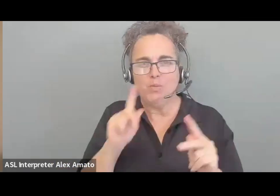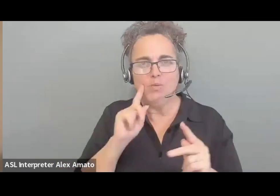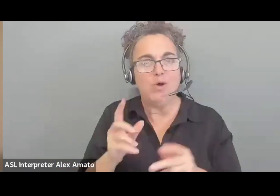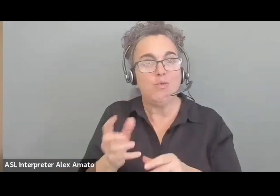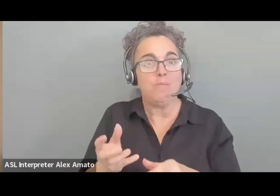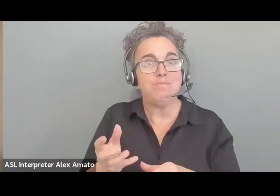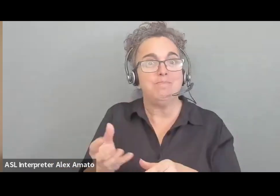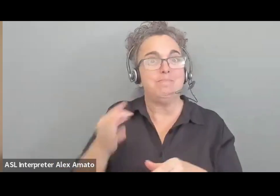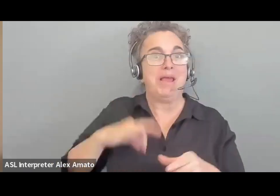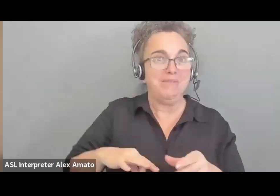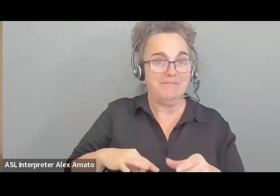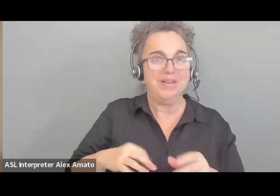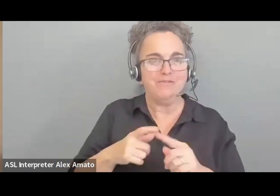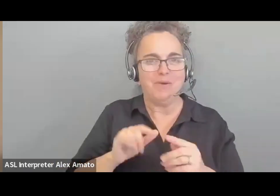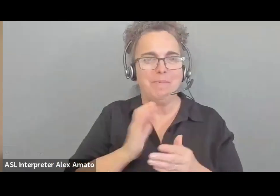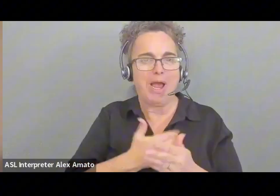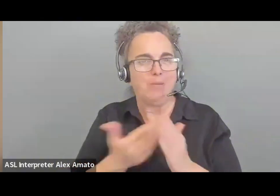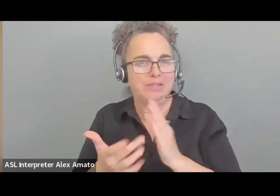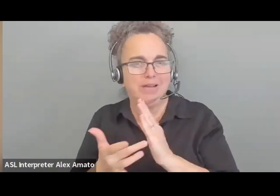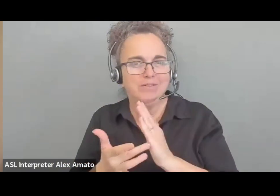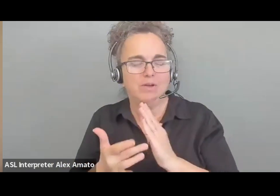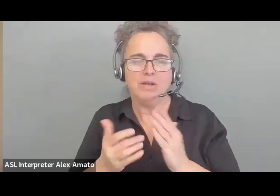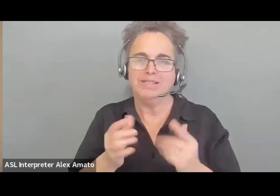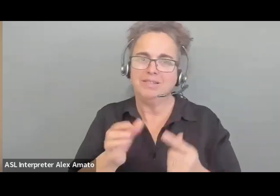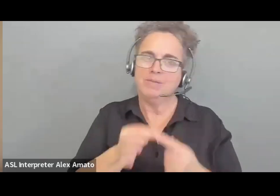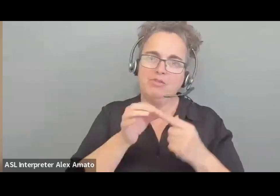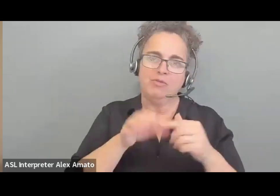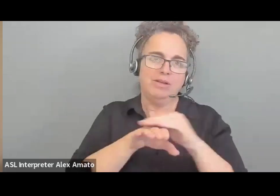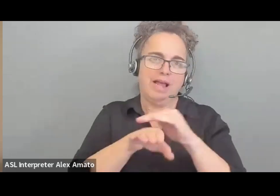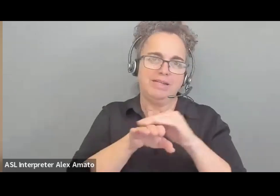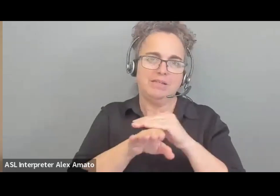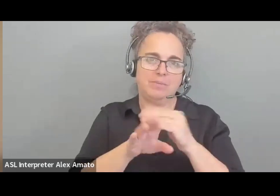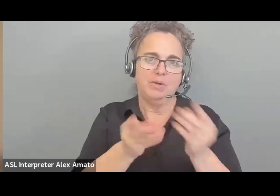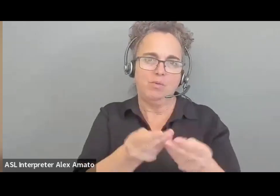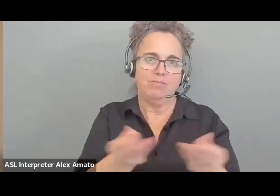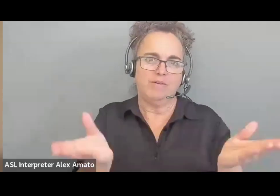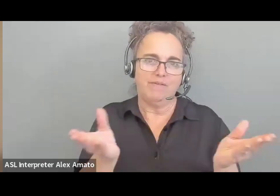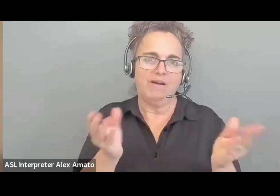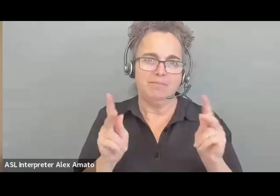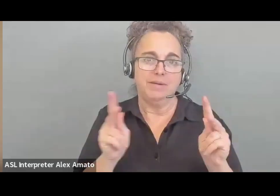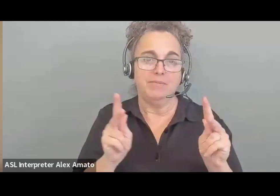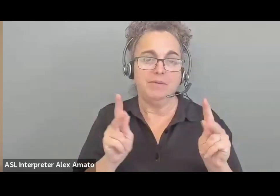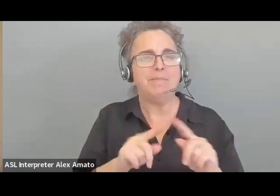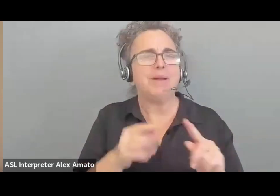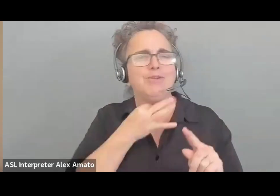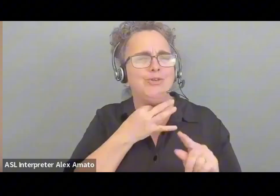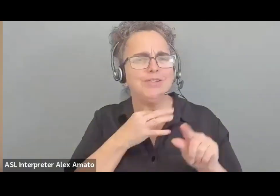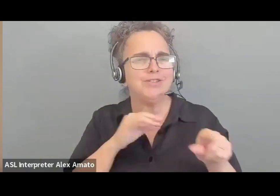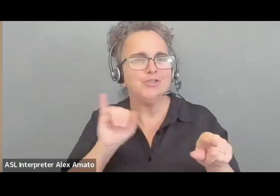and the joy of life that accessibility, especially in games can bring. But yeah, I'm curious, Jordan, what, what,